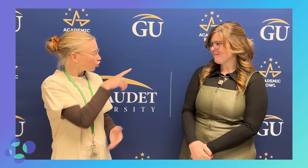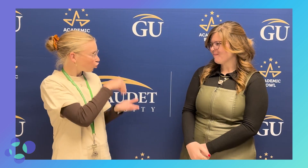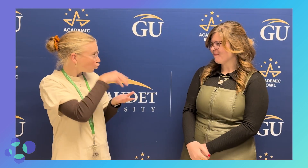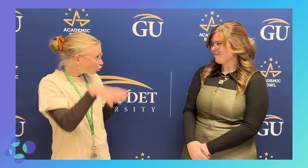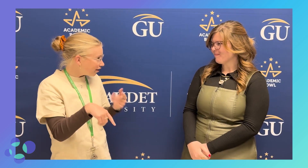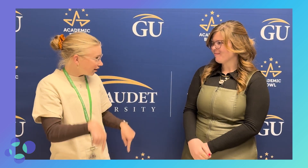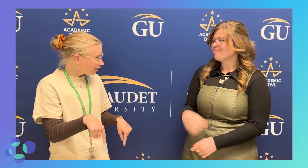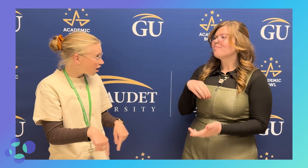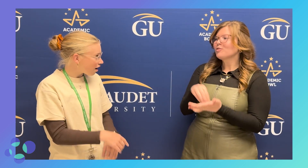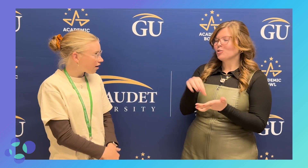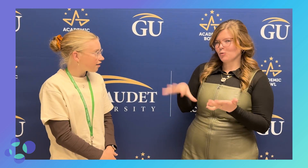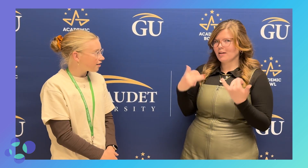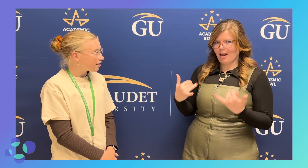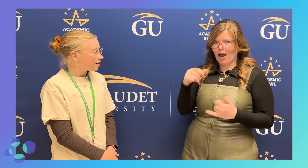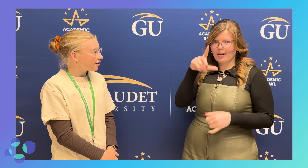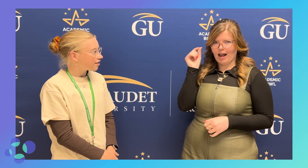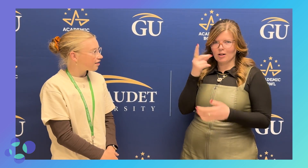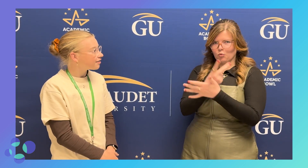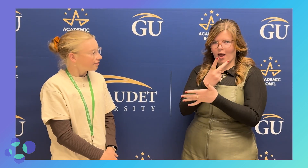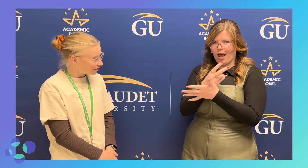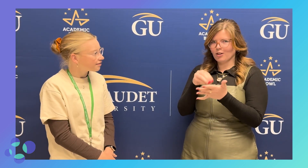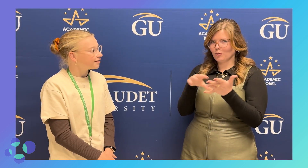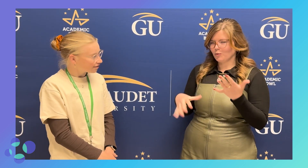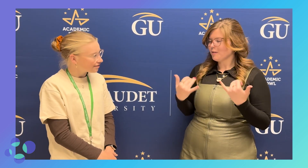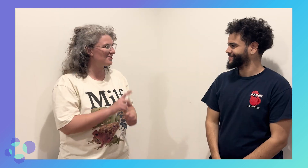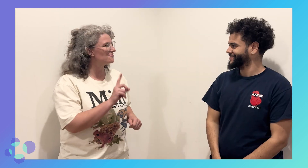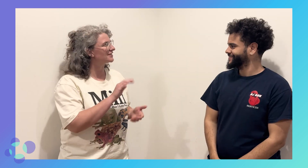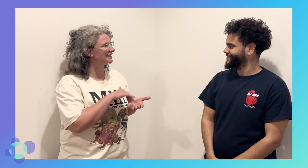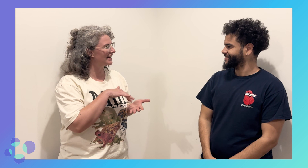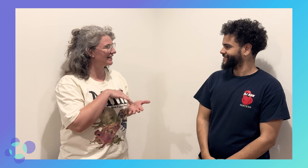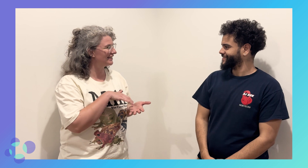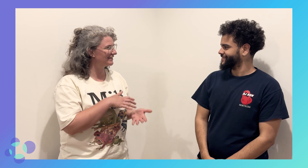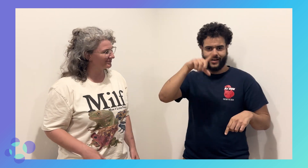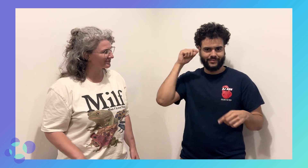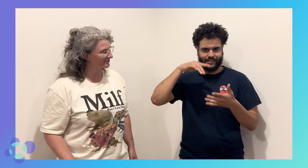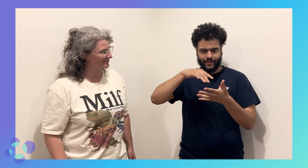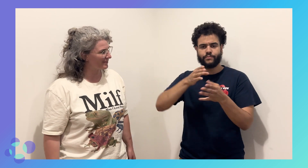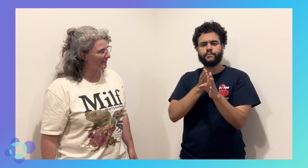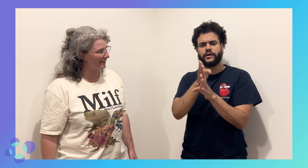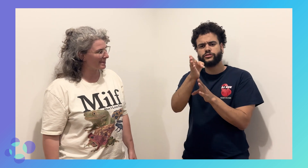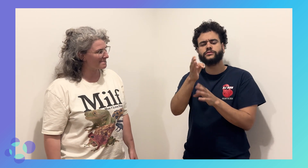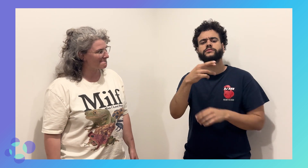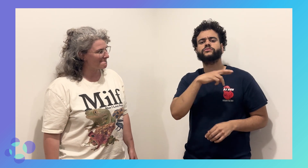Are you a student here? Yes, I’m a student here at Gallaudet, term two. What are you studying? I’m studying at Gallaudet.